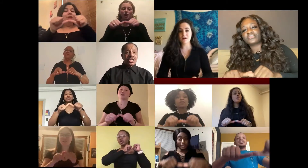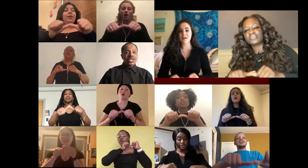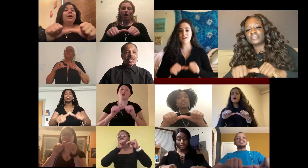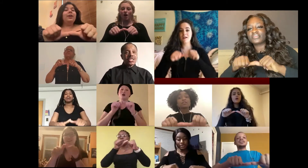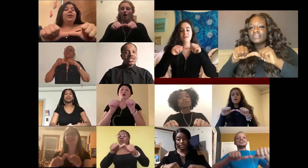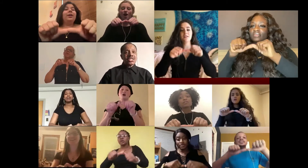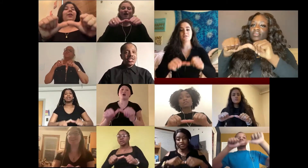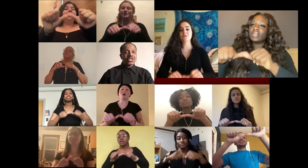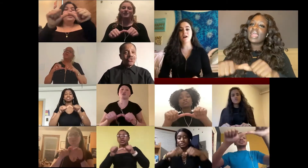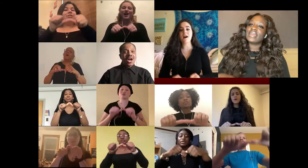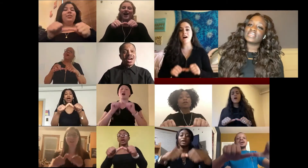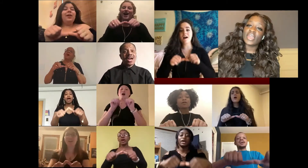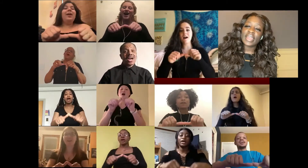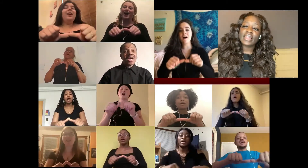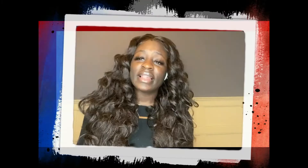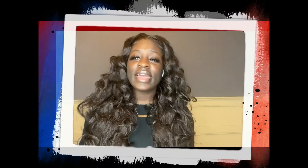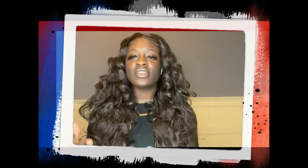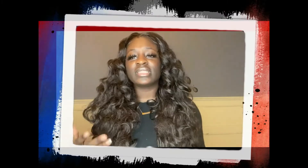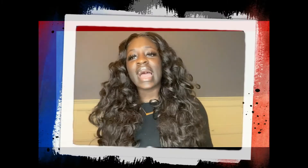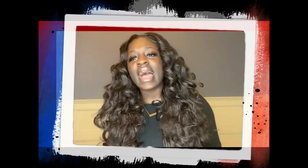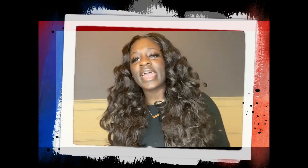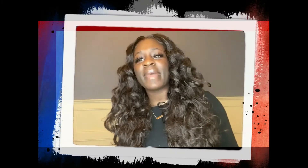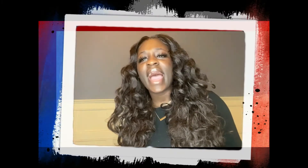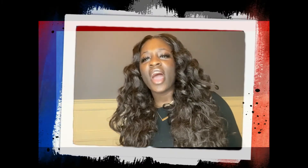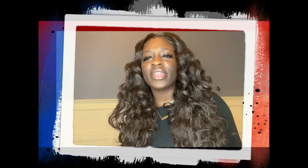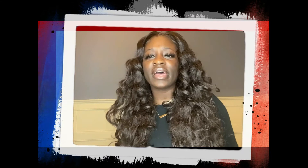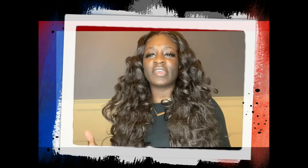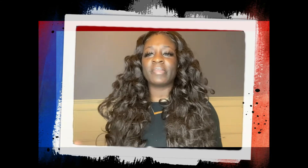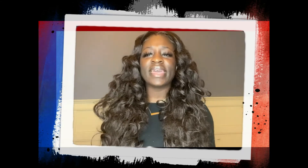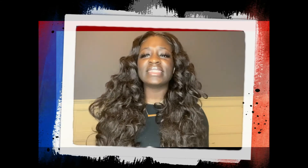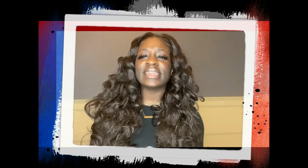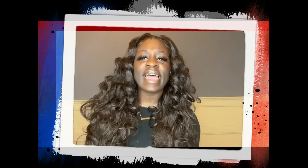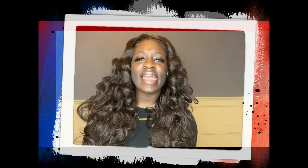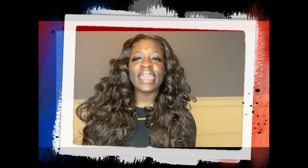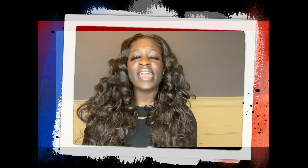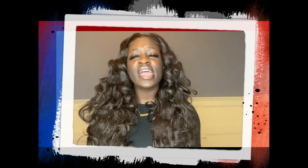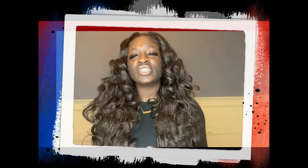Just try Take a little time out of your busy day